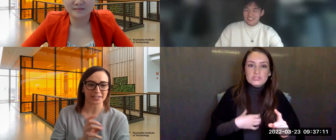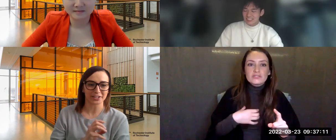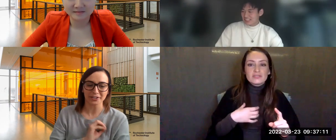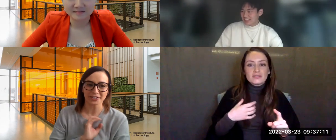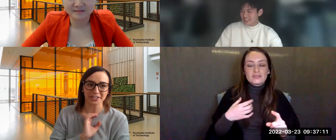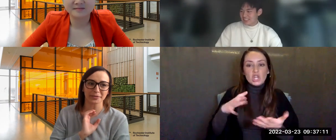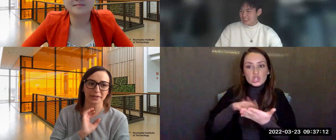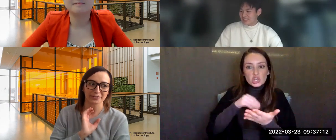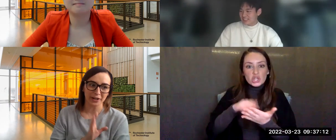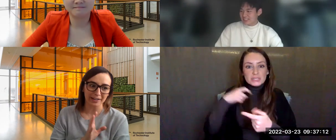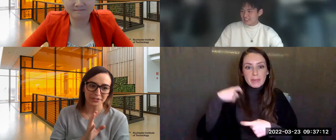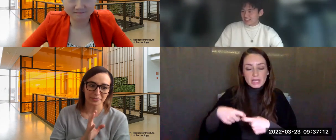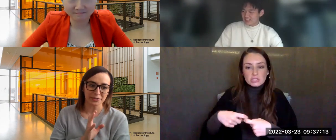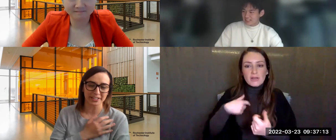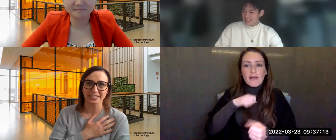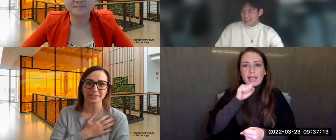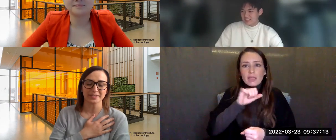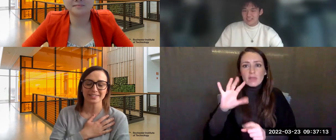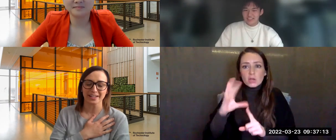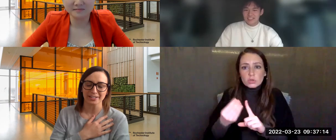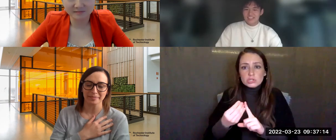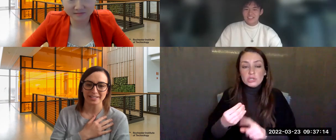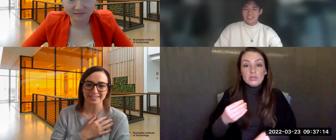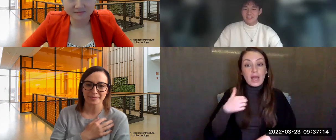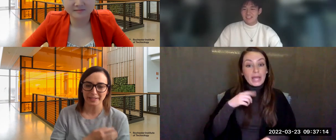I love the Spanish culture. When I travel to Madrid it was such an amazing experience.